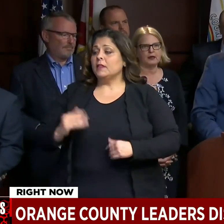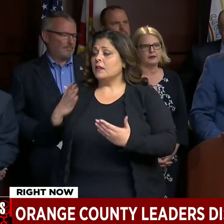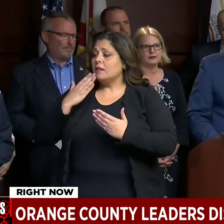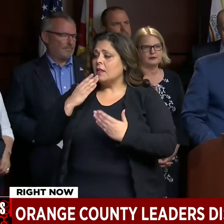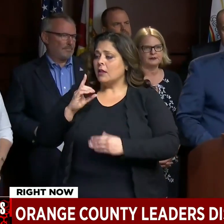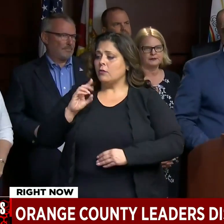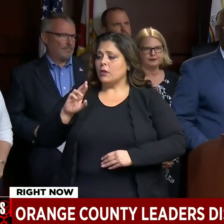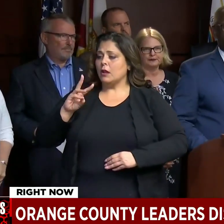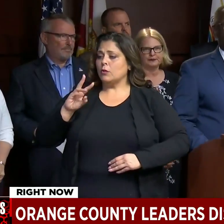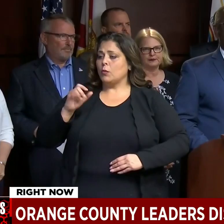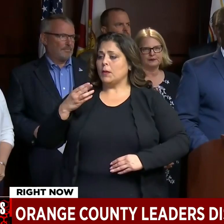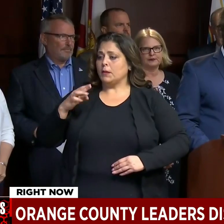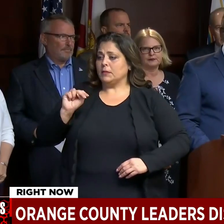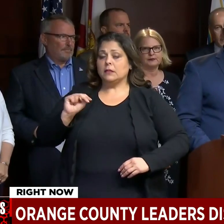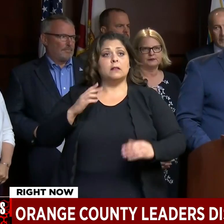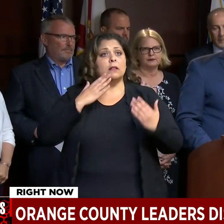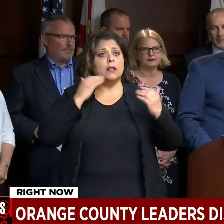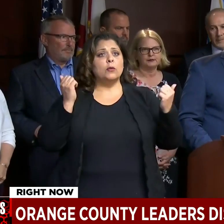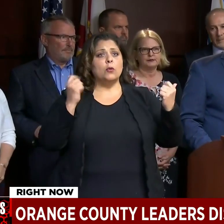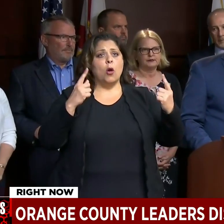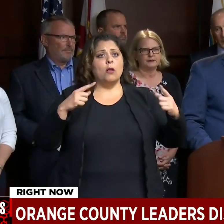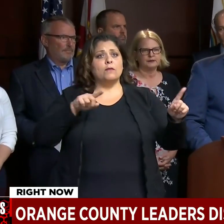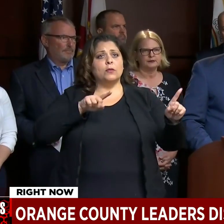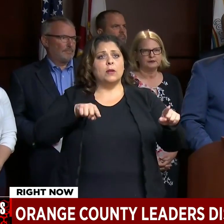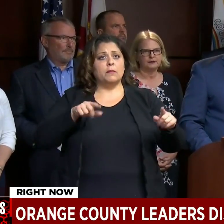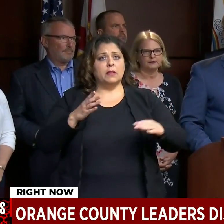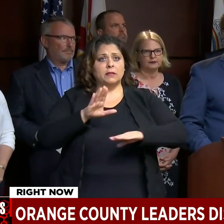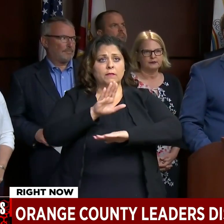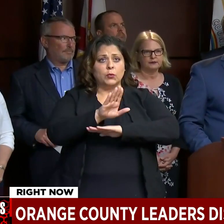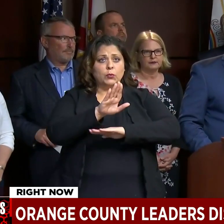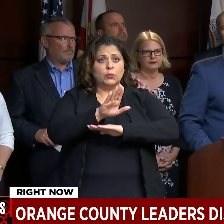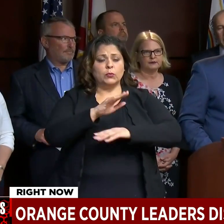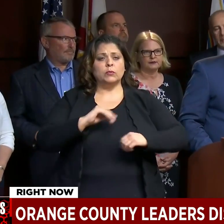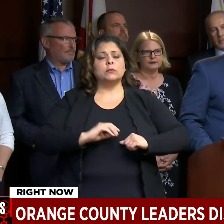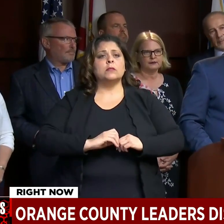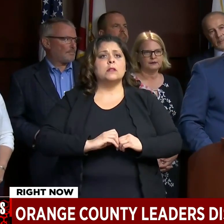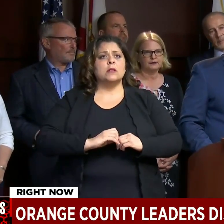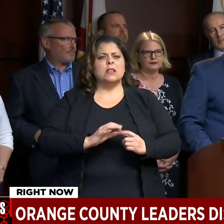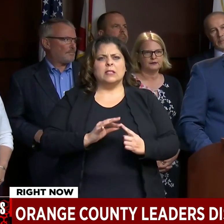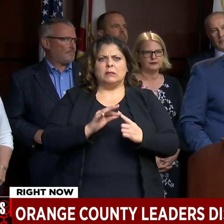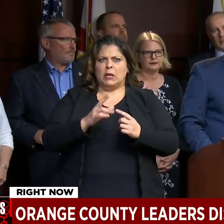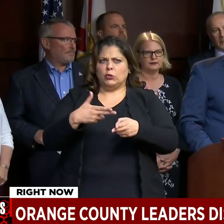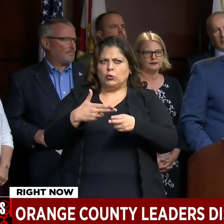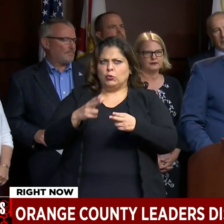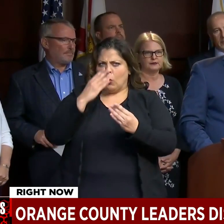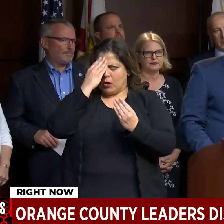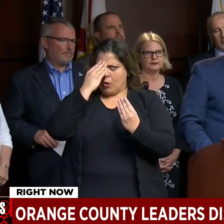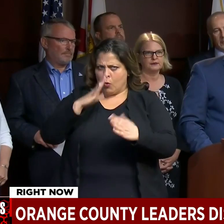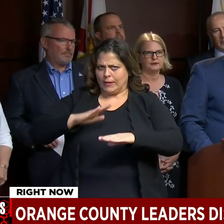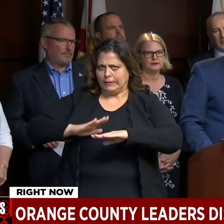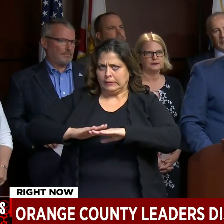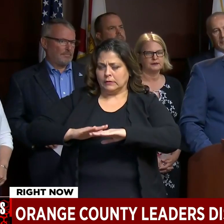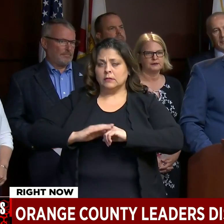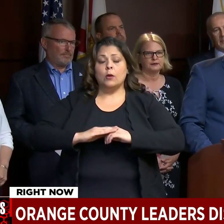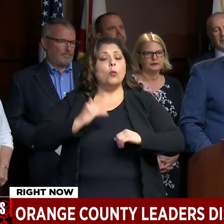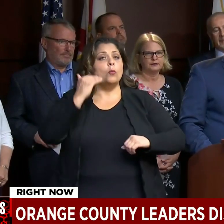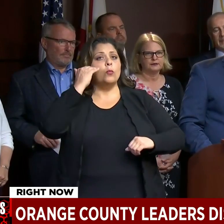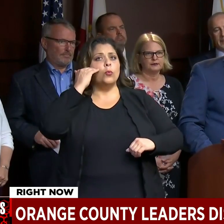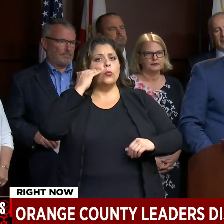CONCERNS ABOUT THE CORONAVIRUS. THE COUNTY AND THE CITY ARE ALREADY TAKING PRECAUTIONS THEY THE COUNTY AND THE CITY ARE ALREADY TAKING PRECAUTIONS THEY SAY, LIKE SANITIZING PUBLIC ALREADY TAKING PRECAUTIONS THEY SAY, LIKE SANITIZING PUBLIC FACILITIES AND AMBULANCES AND SAY, LIKE SANITIZING PUBLIC FACILITIES AND AMBULANCES AND TREATING PEOPLE WHO CALL WITH